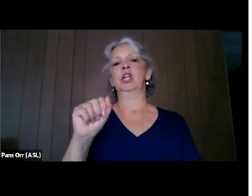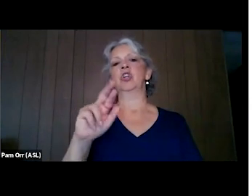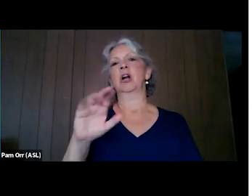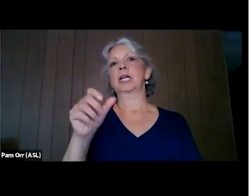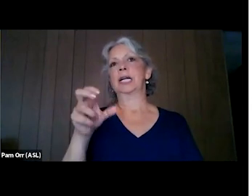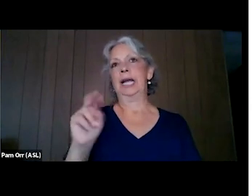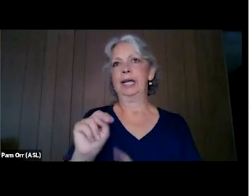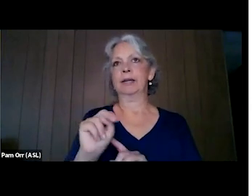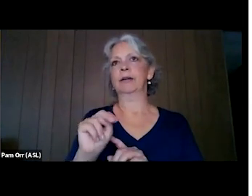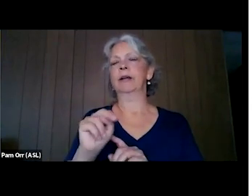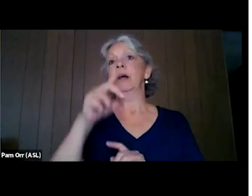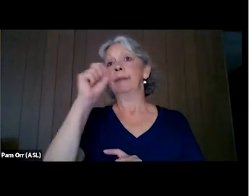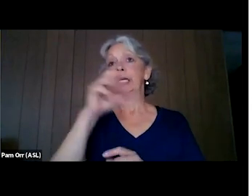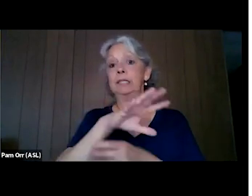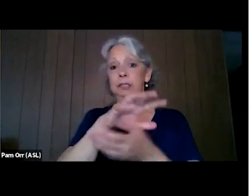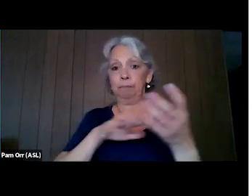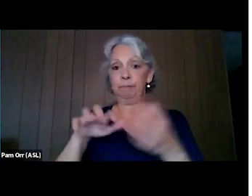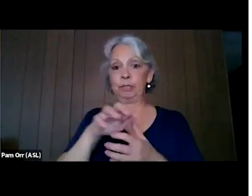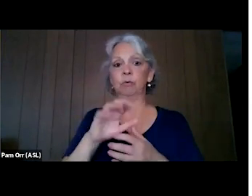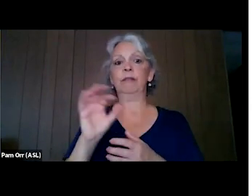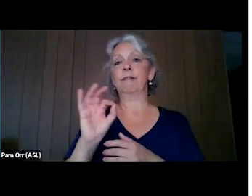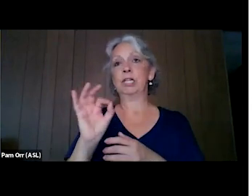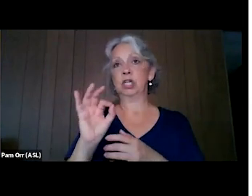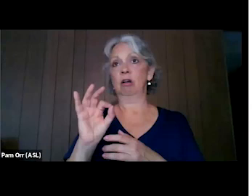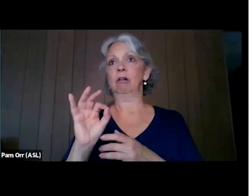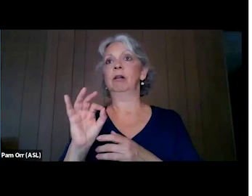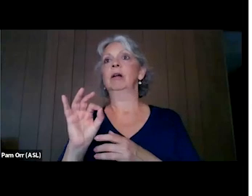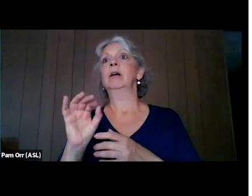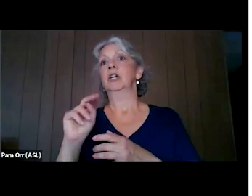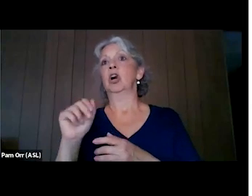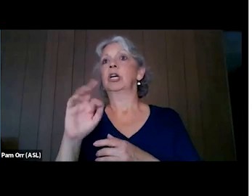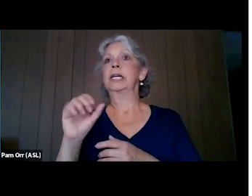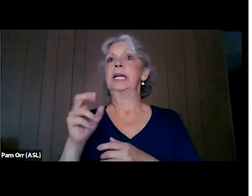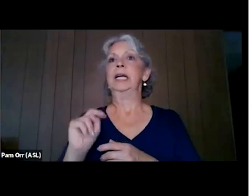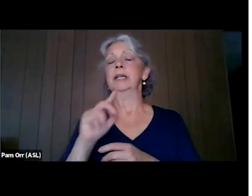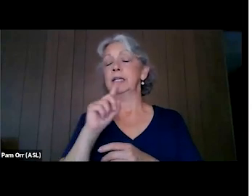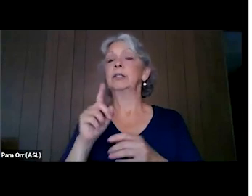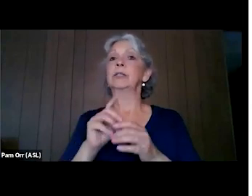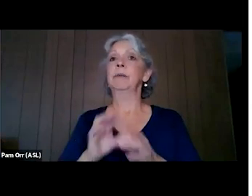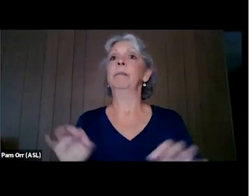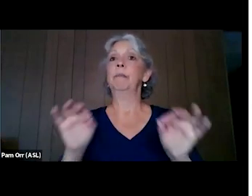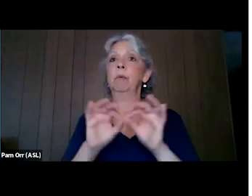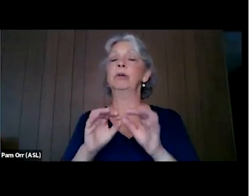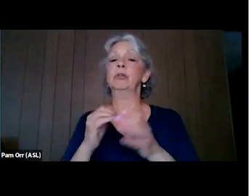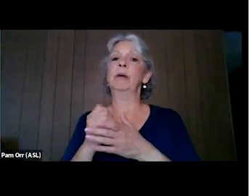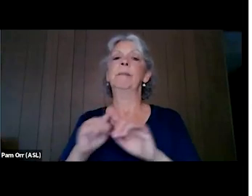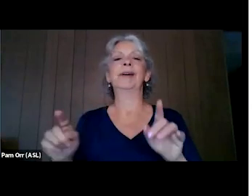Narcan is still a very important tool in overdose. However, the xylazine component of what they may have taken is not gonna respond to Narcan.